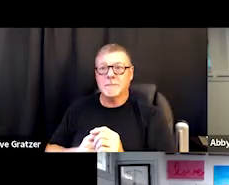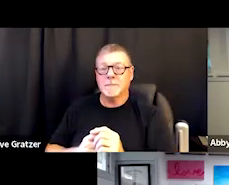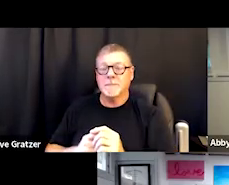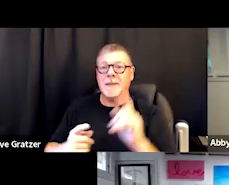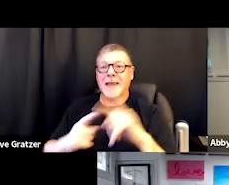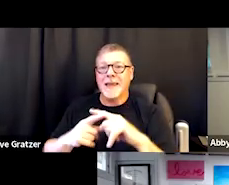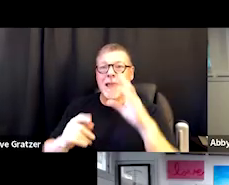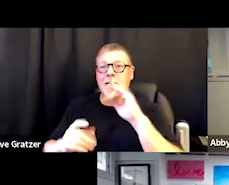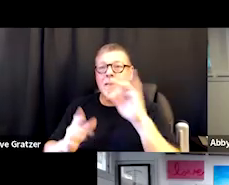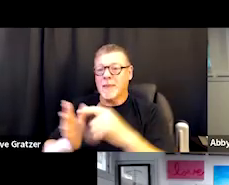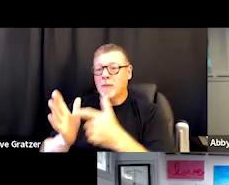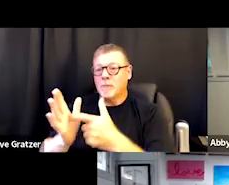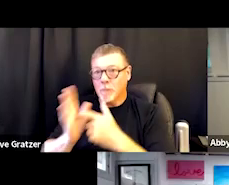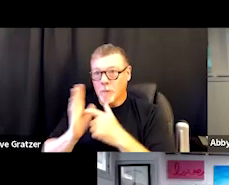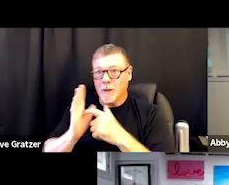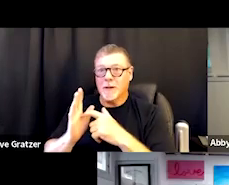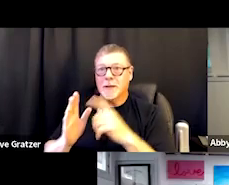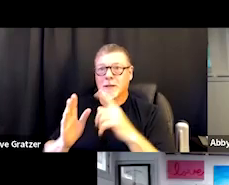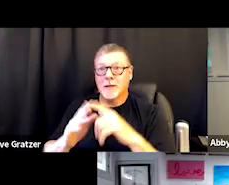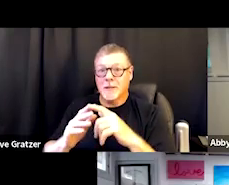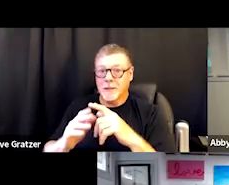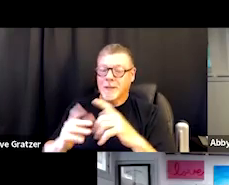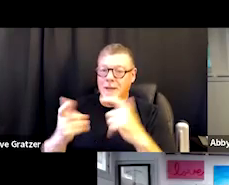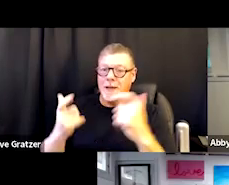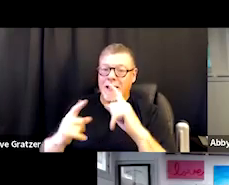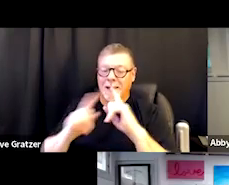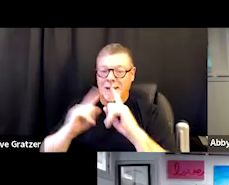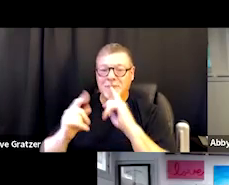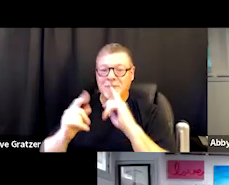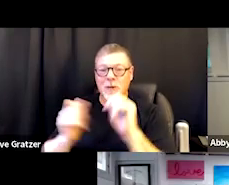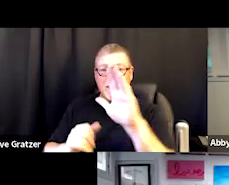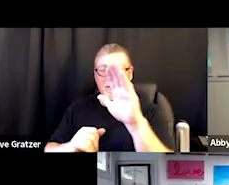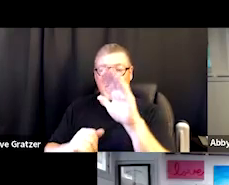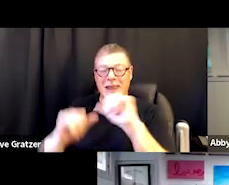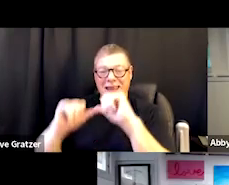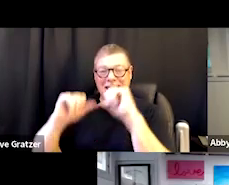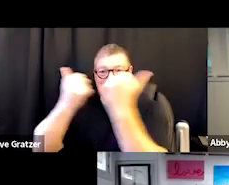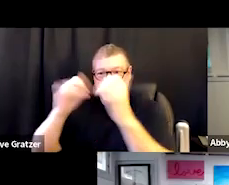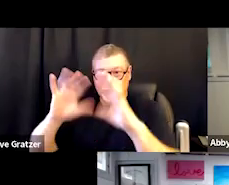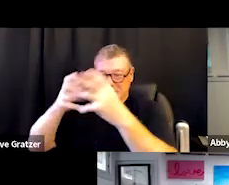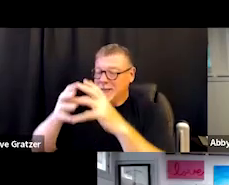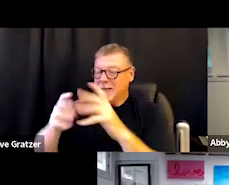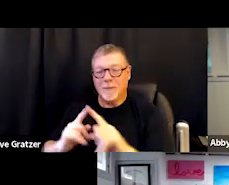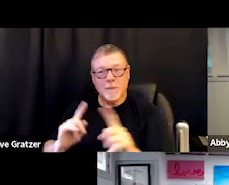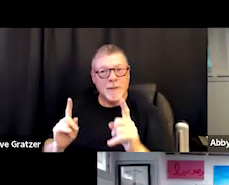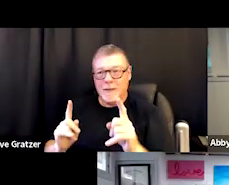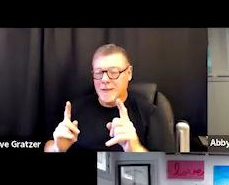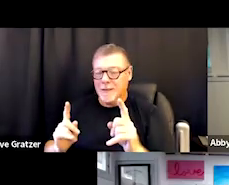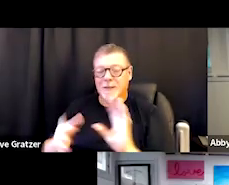which would require a conversation with your state Medicaid agency. But lots of just kind of relationship building